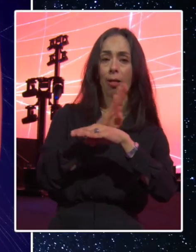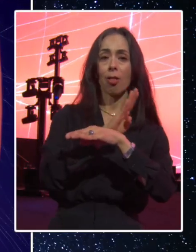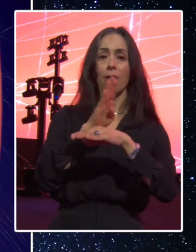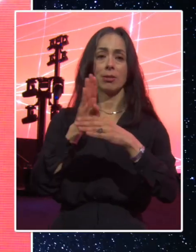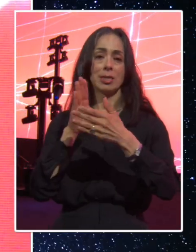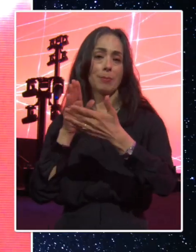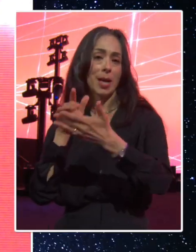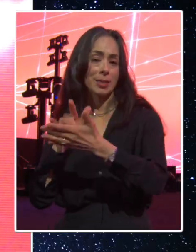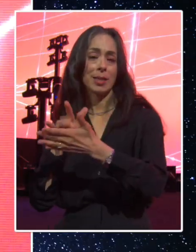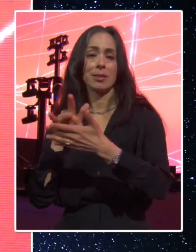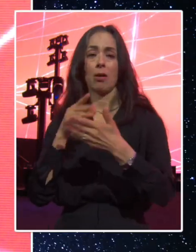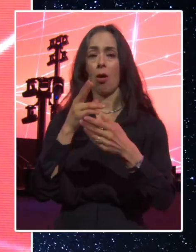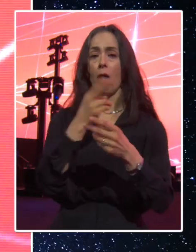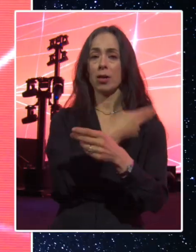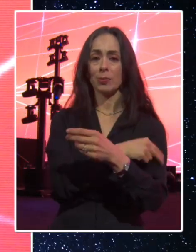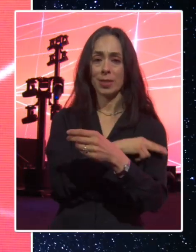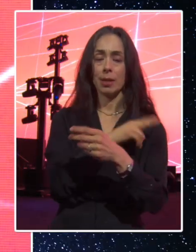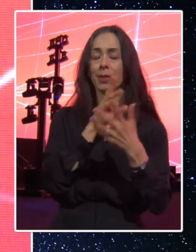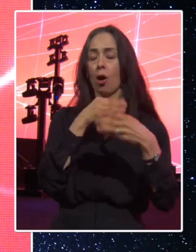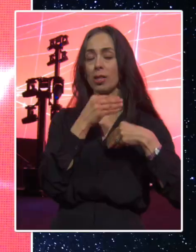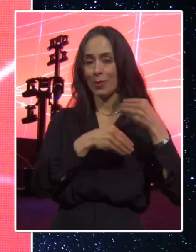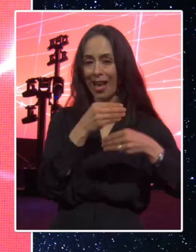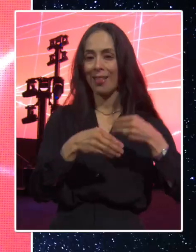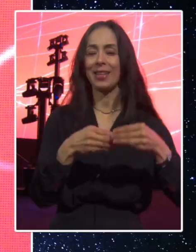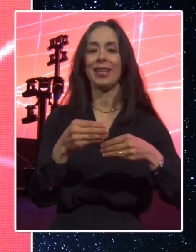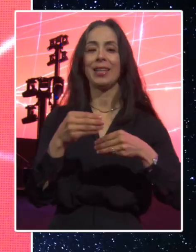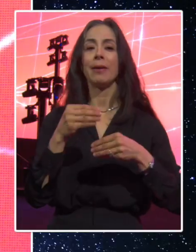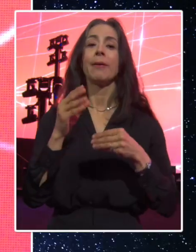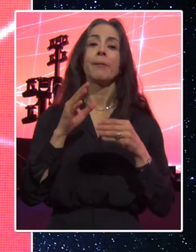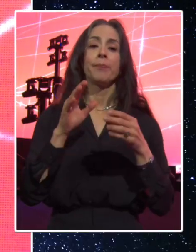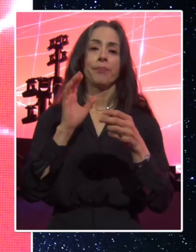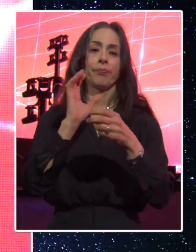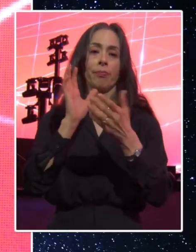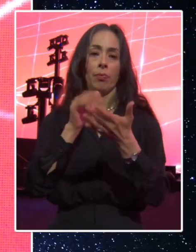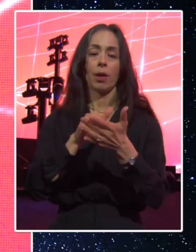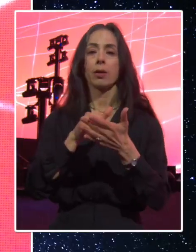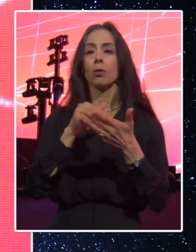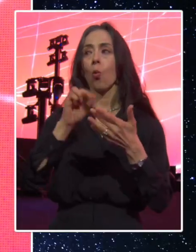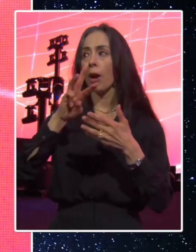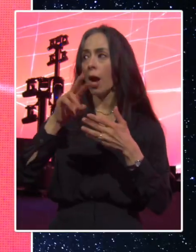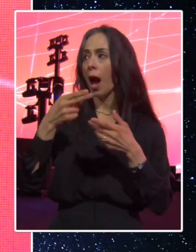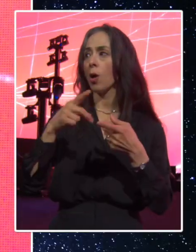as well as challenging locations like stadiums, warehouses and industrial sites.